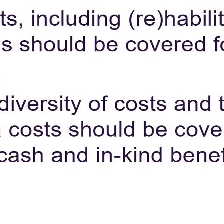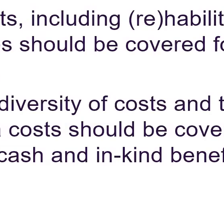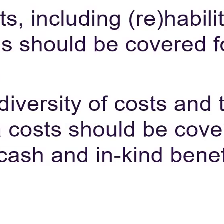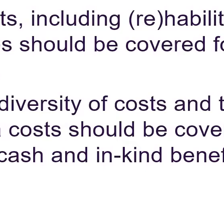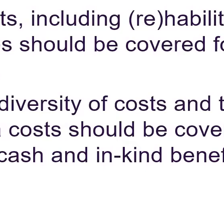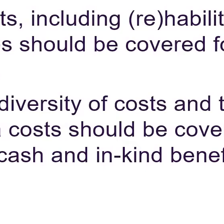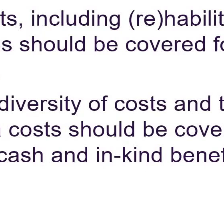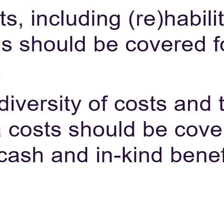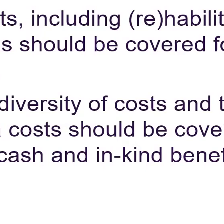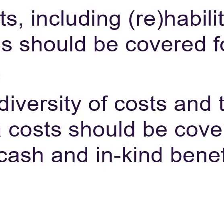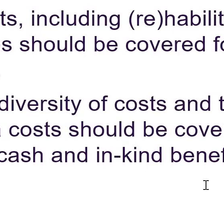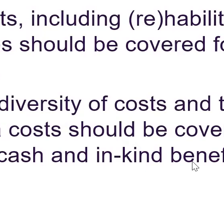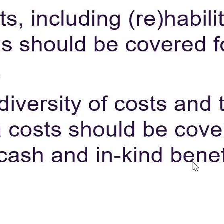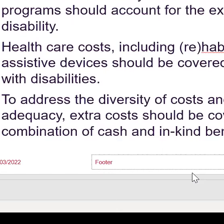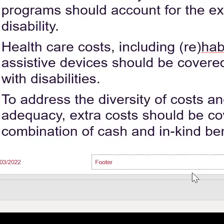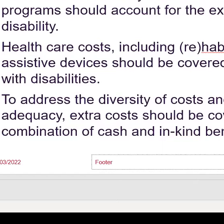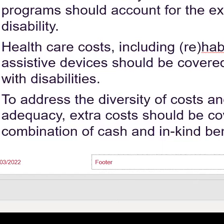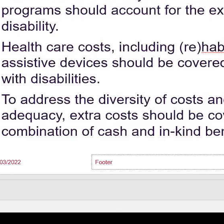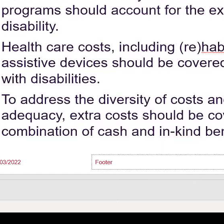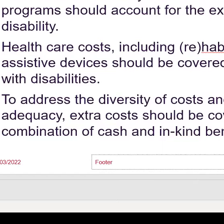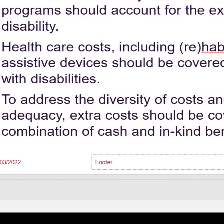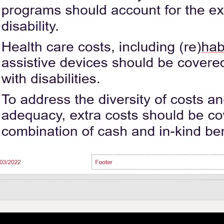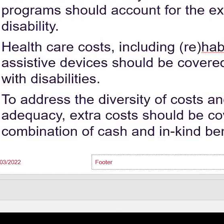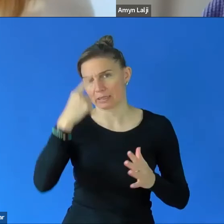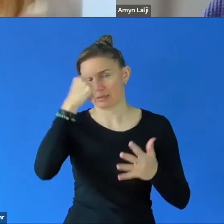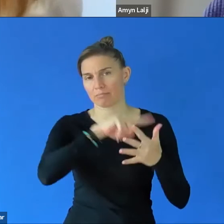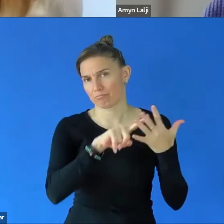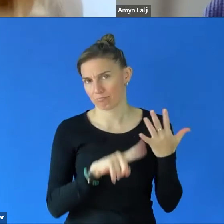Thank you.